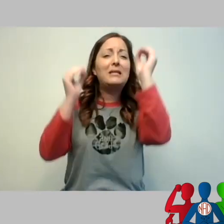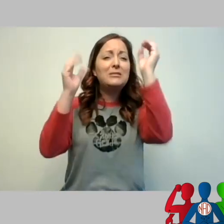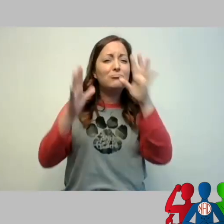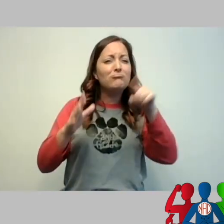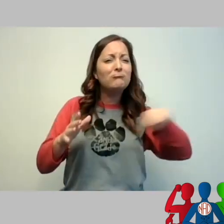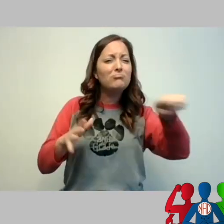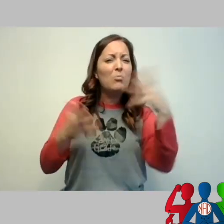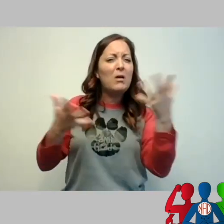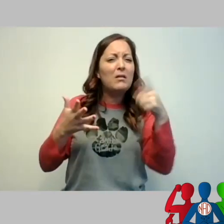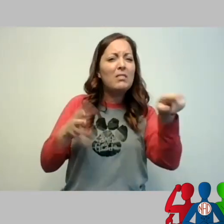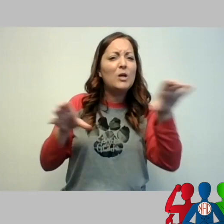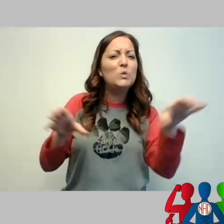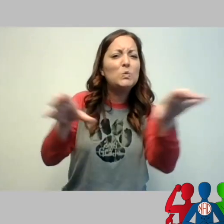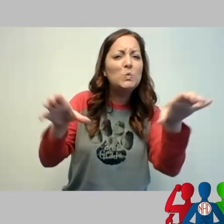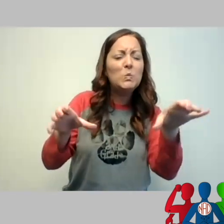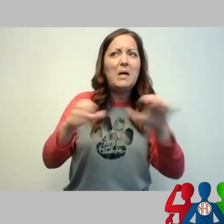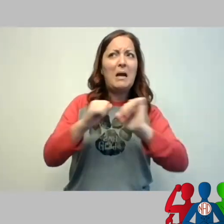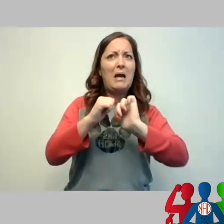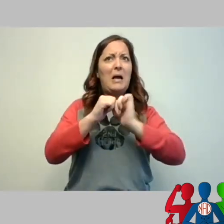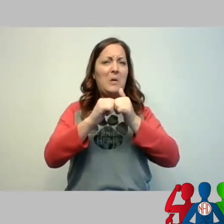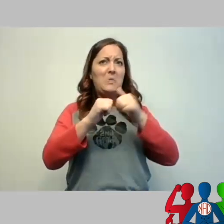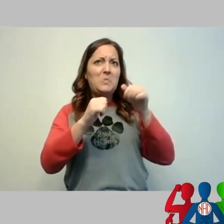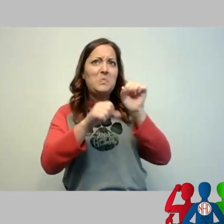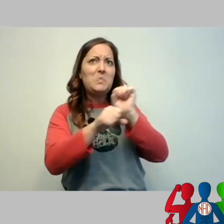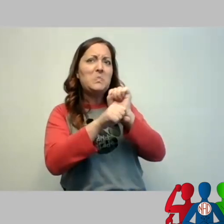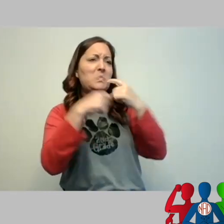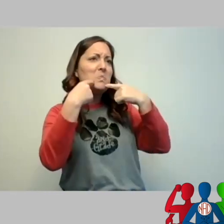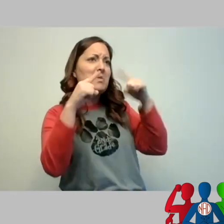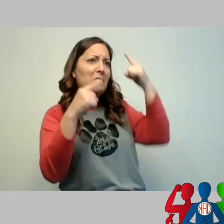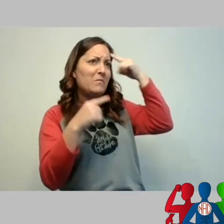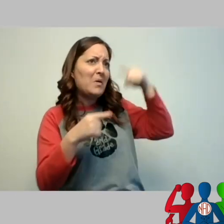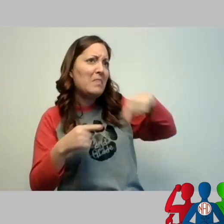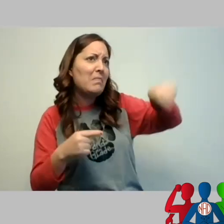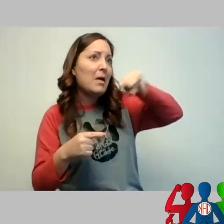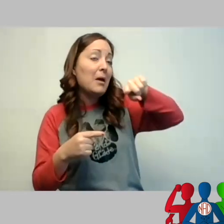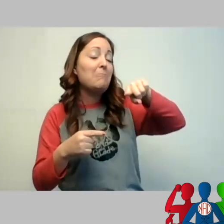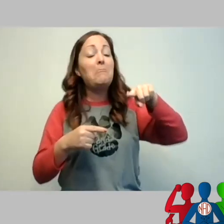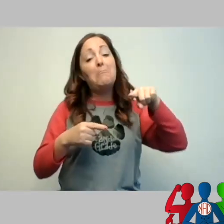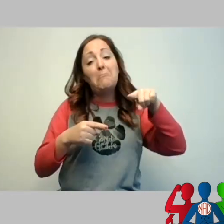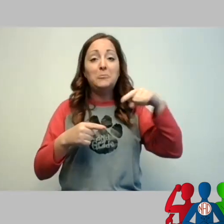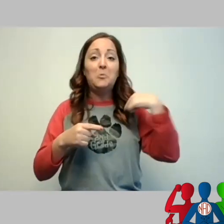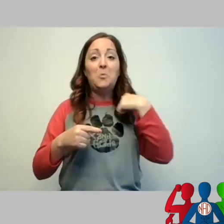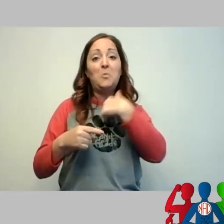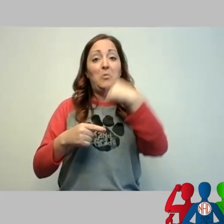We agreed that it would be nice if we could know what other teachers were doing in Teams,